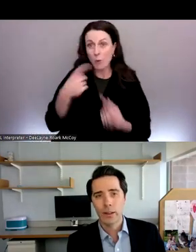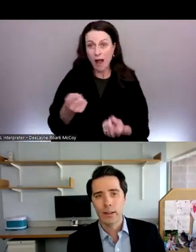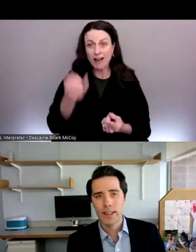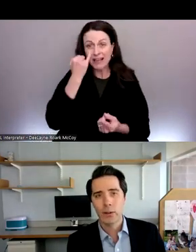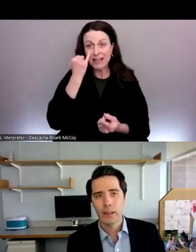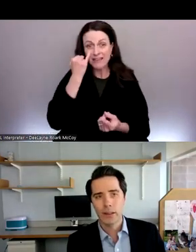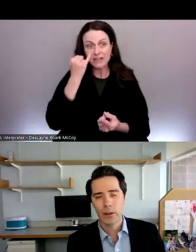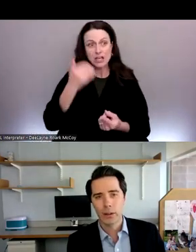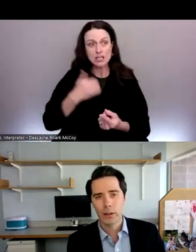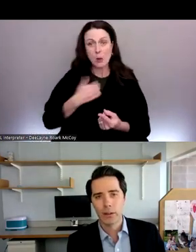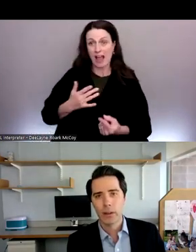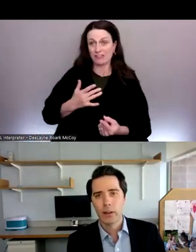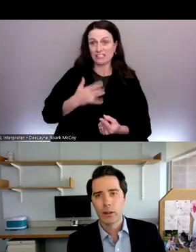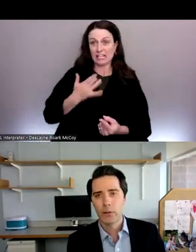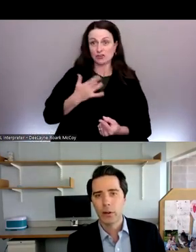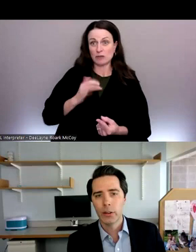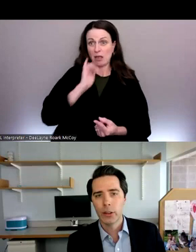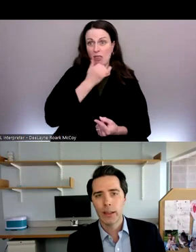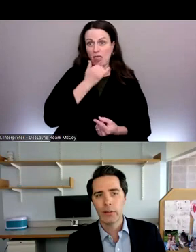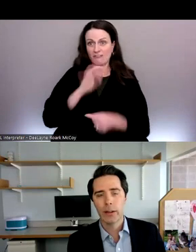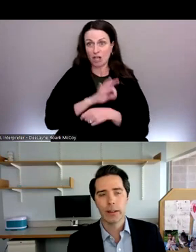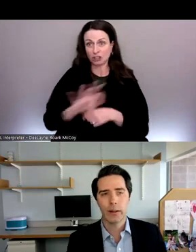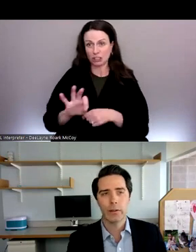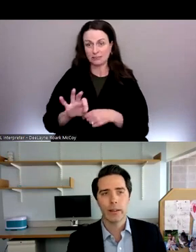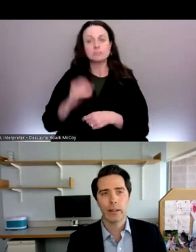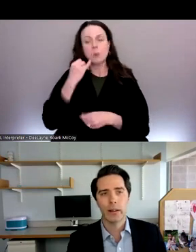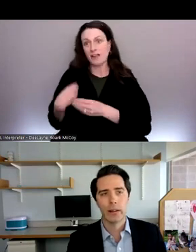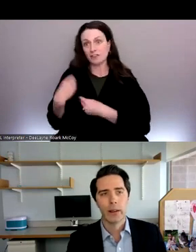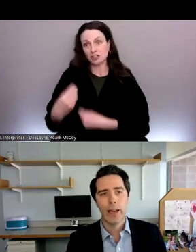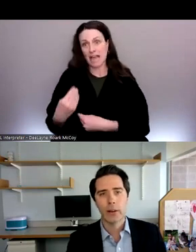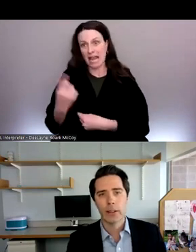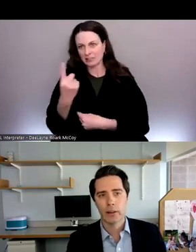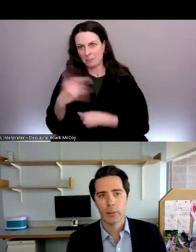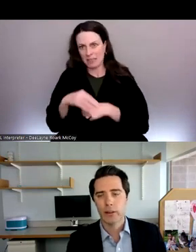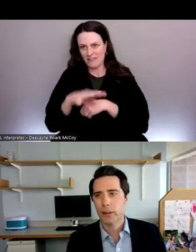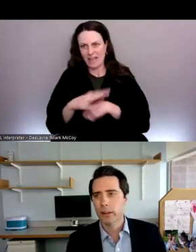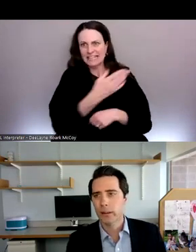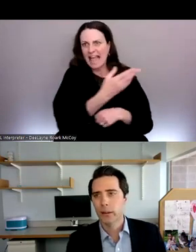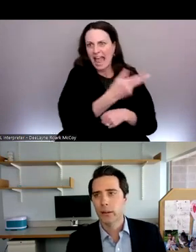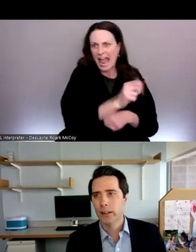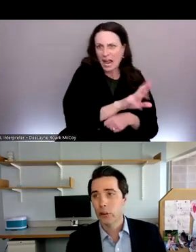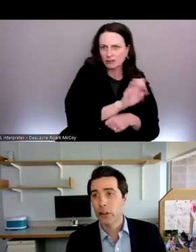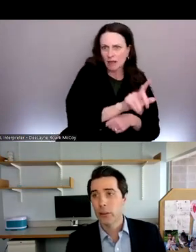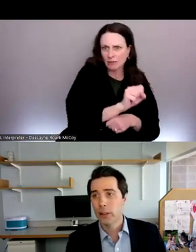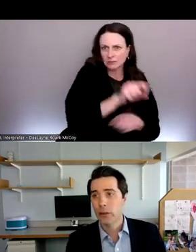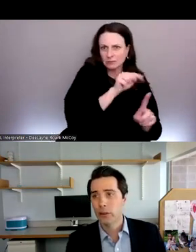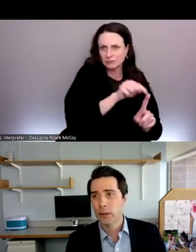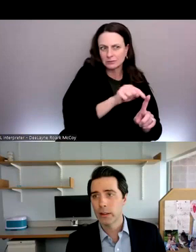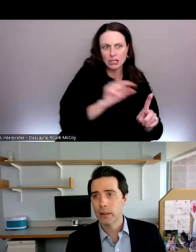sensory dysfunction so if you have a genetic variant that affects the hair